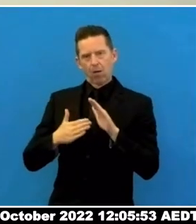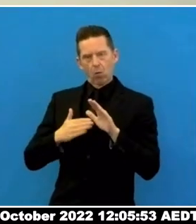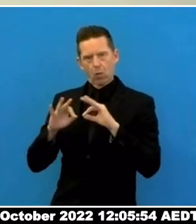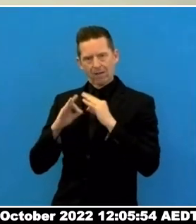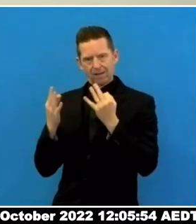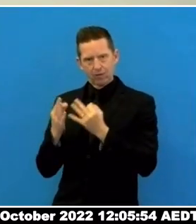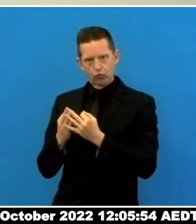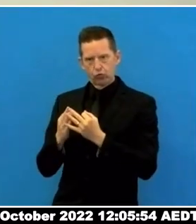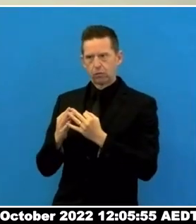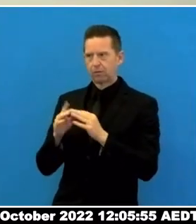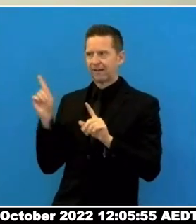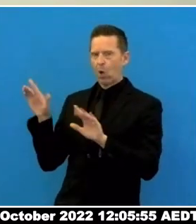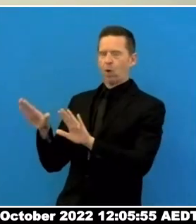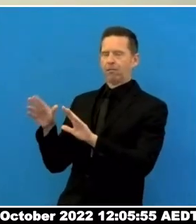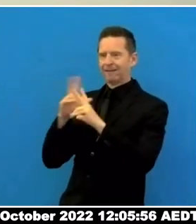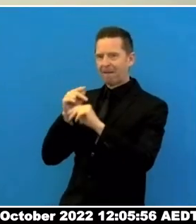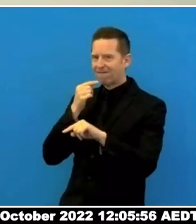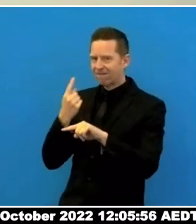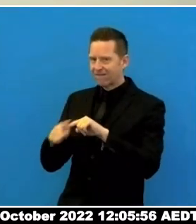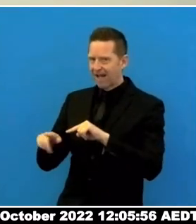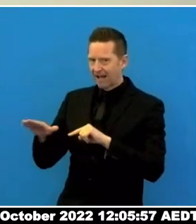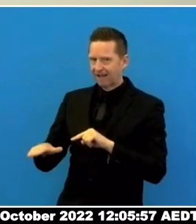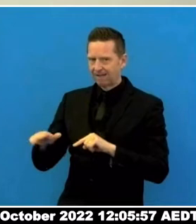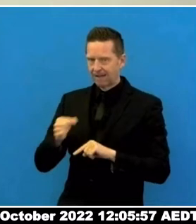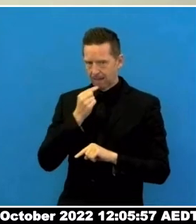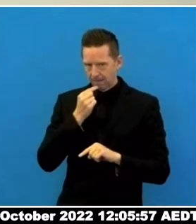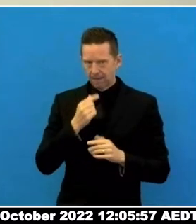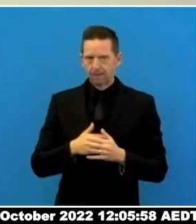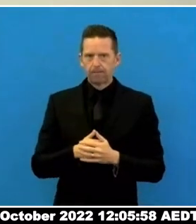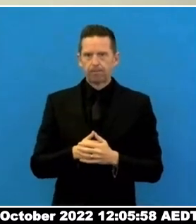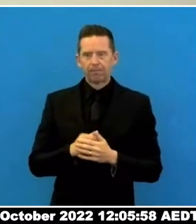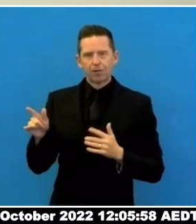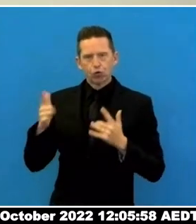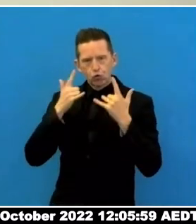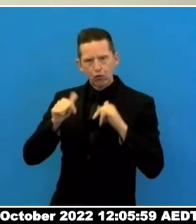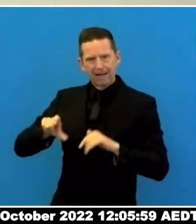I will have to ask you to slow down. Of course. And maybe I will just check that the volume is fine